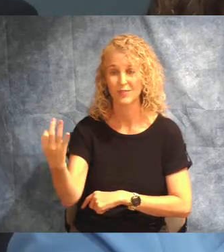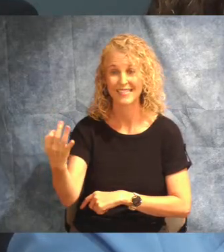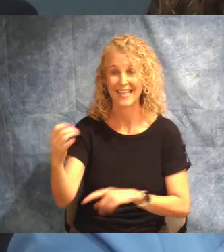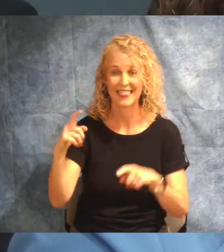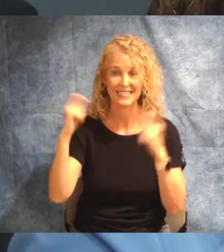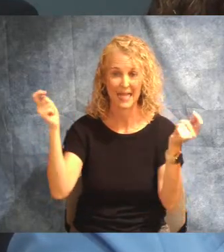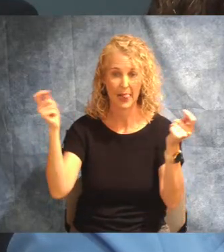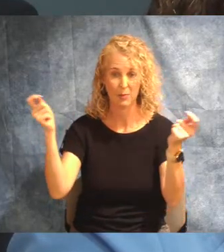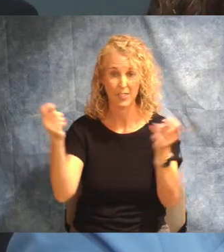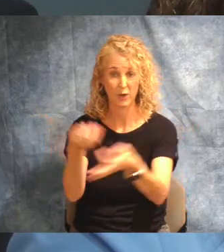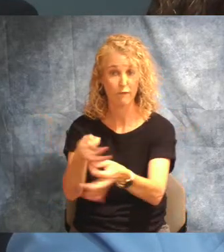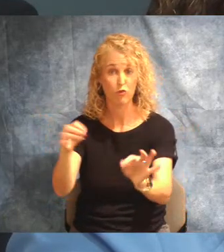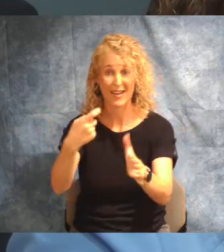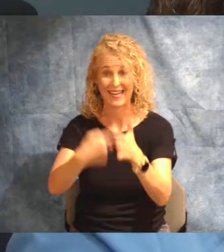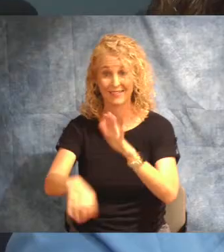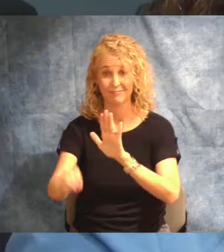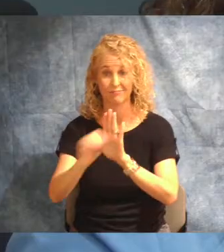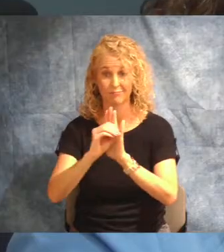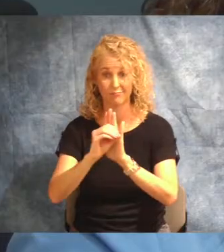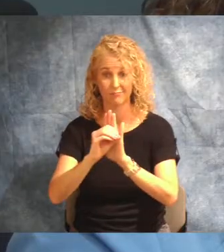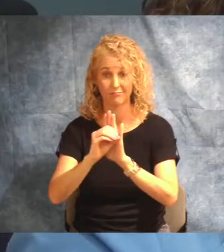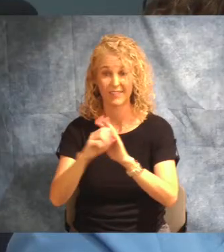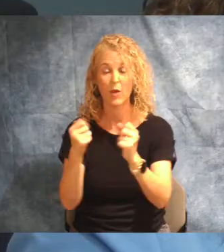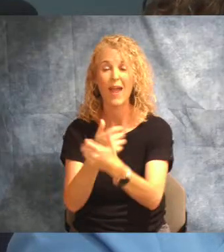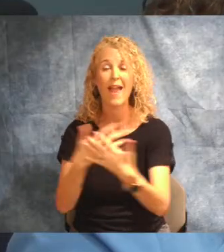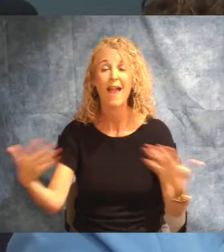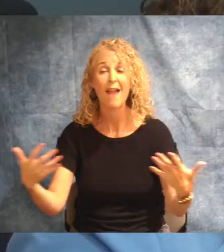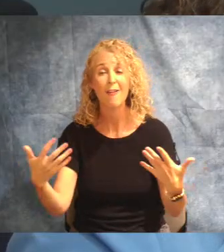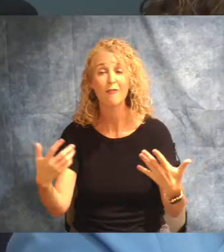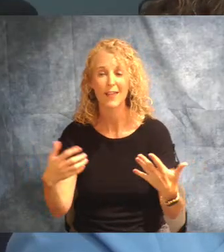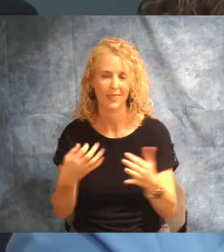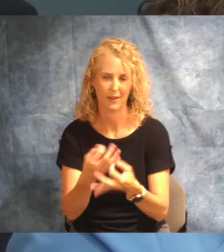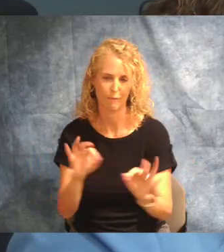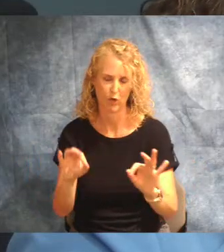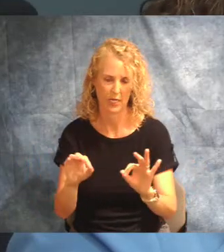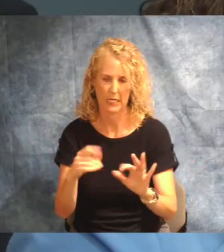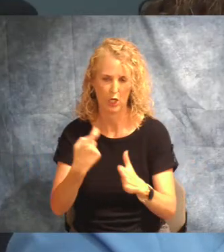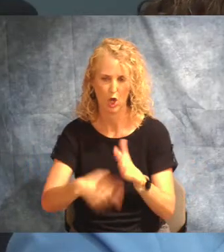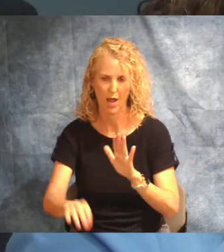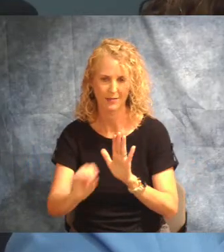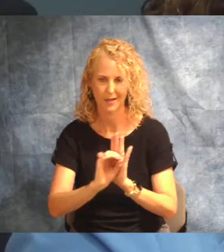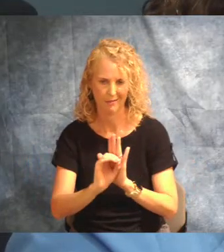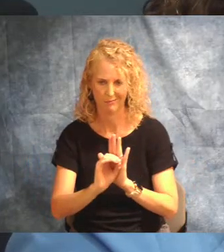It's free and I and by the way, everything was free yesterday. Um, and this is free as well